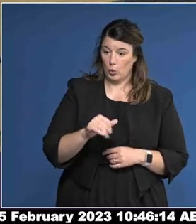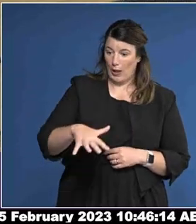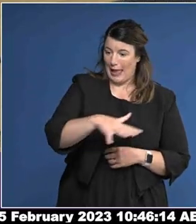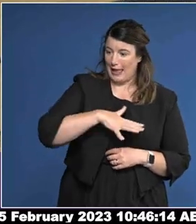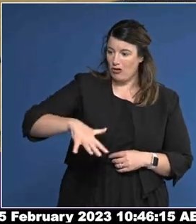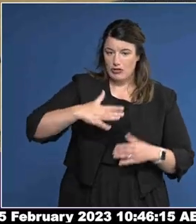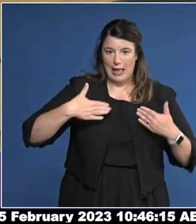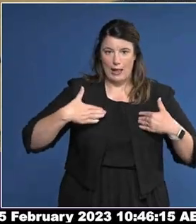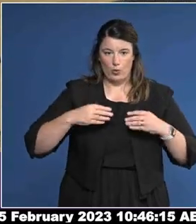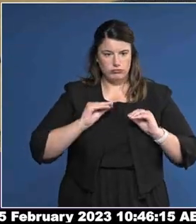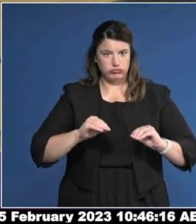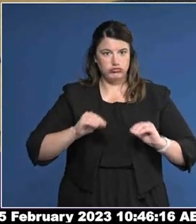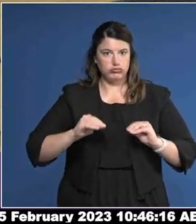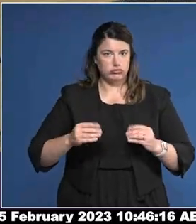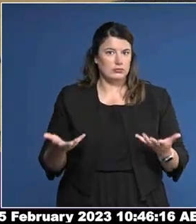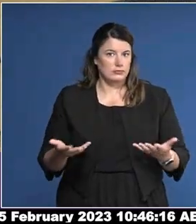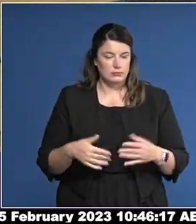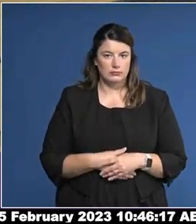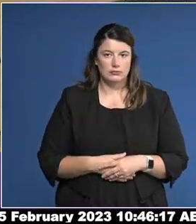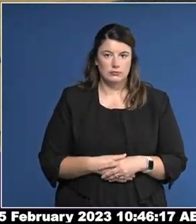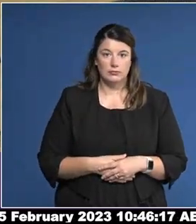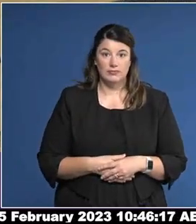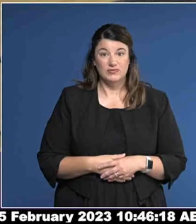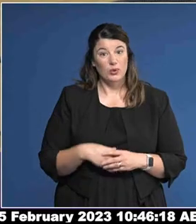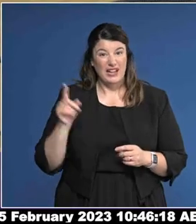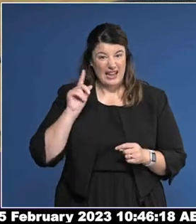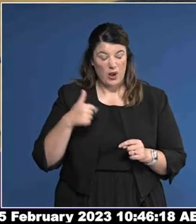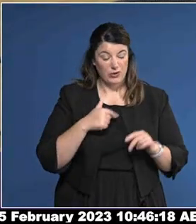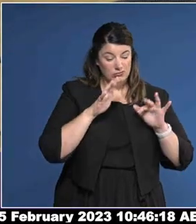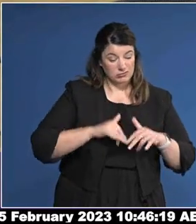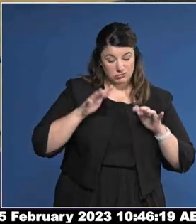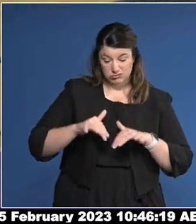And so there's material coming out of that report that says one of the key issues is the